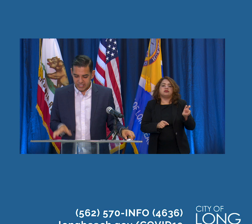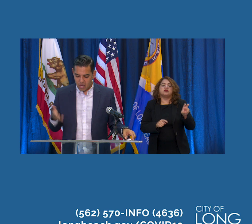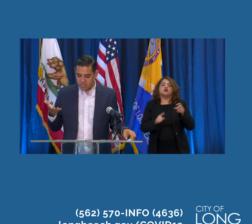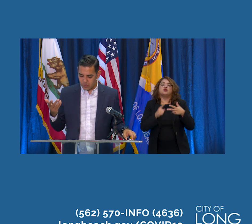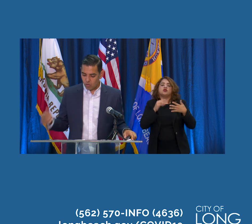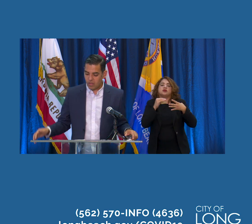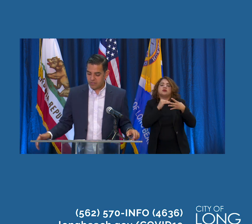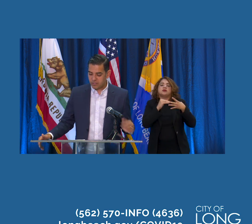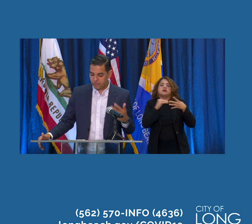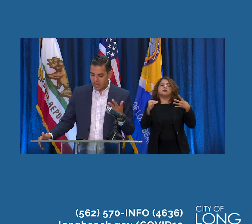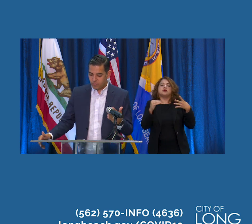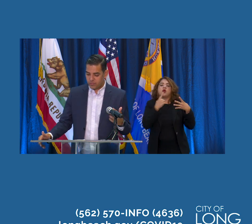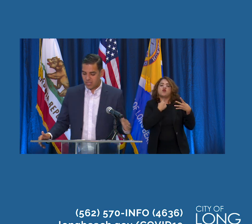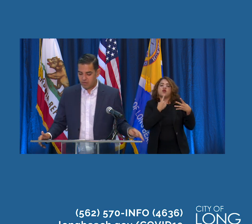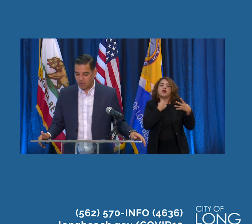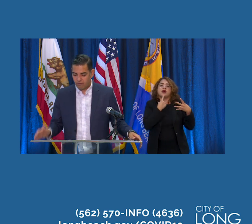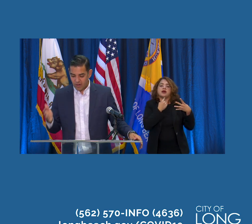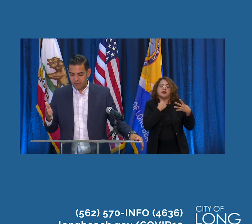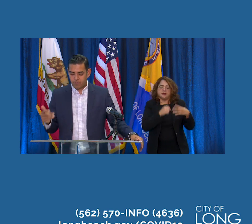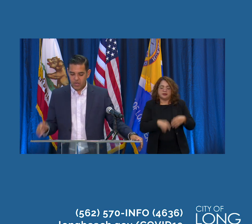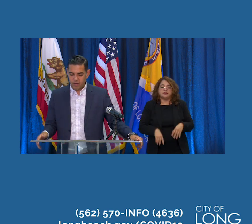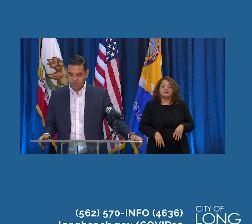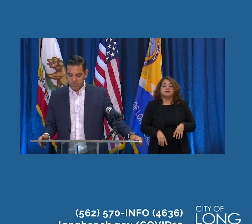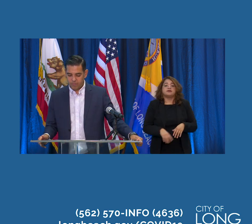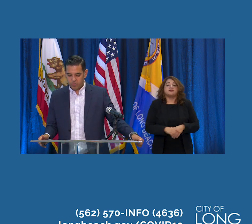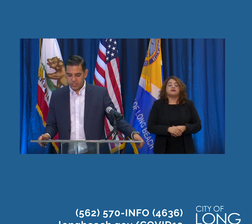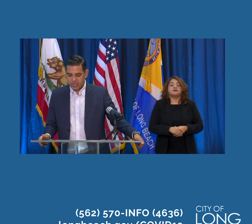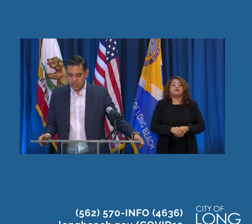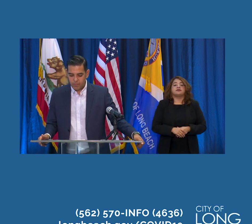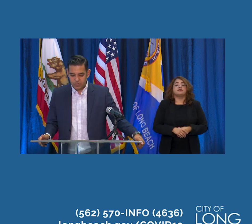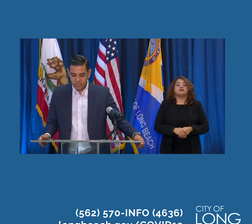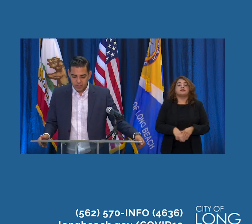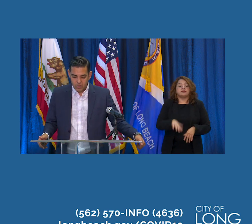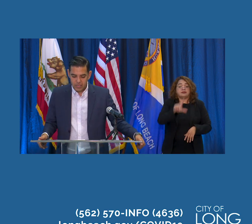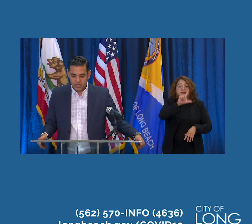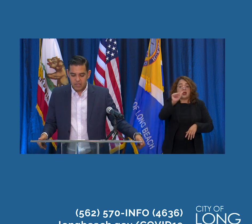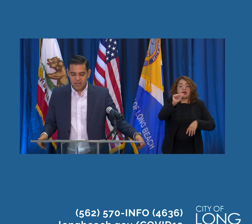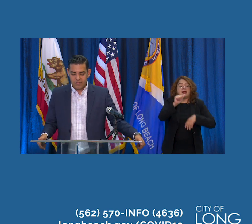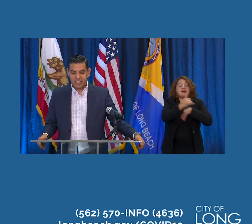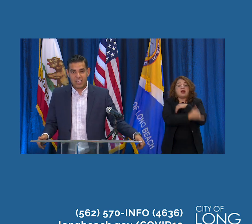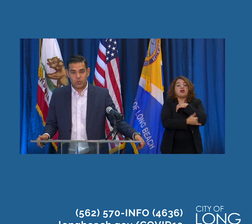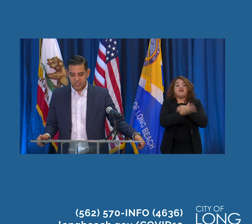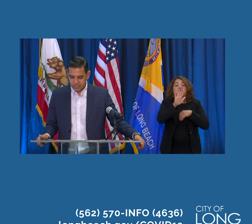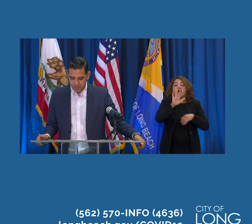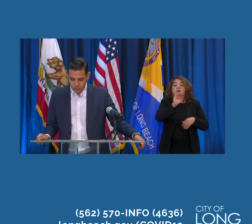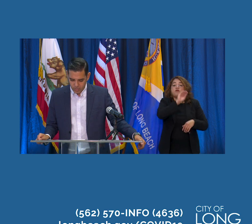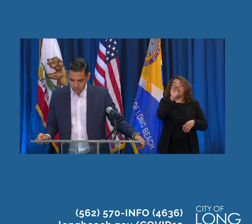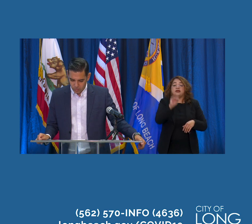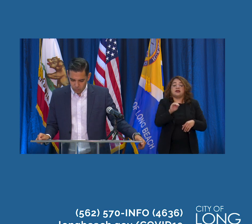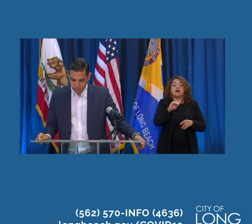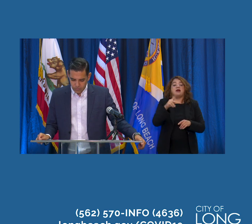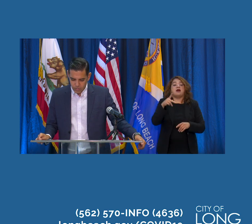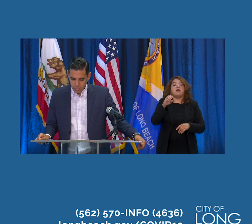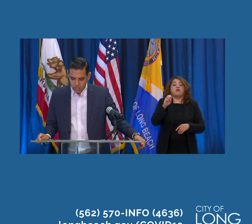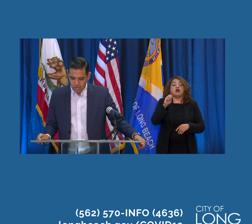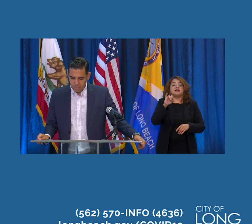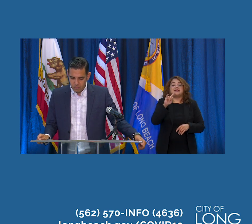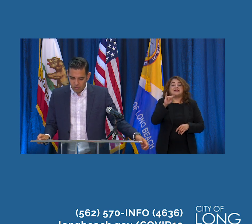So the county as a whole has a 5 percent, or 5 percent, positivity rate and the case rate is at 10.2.